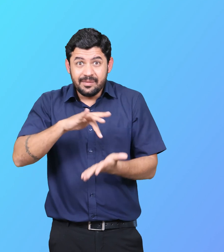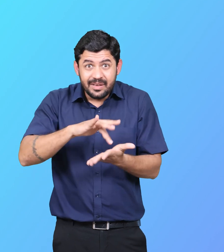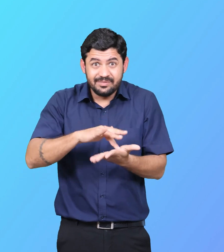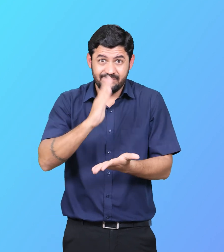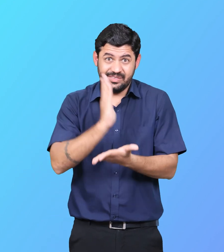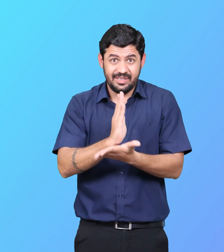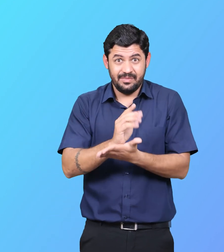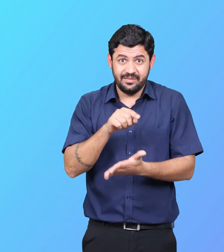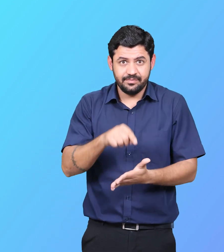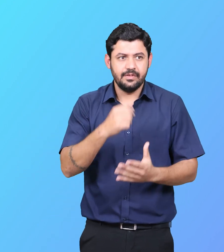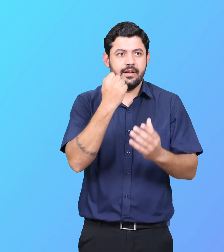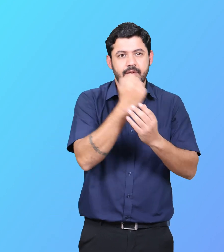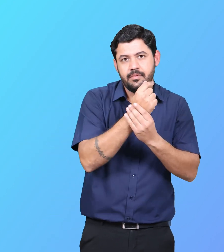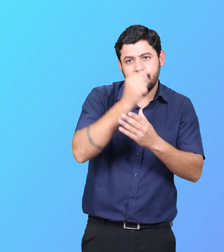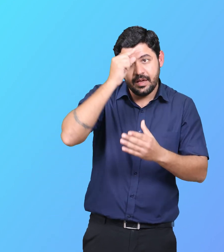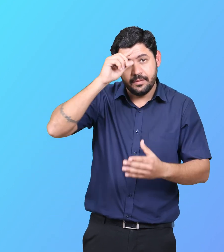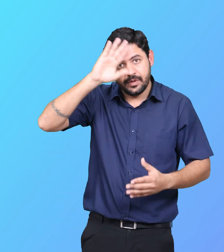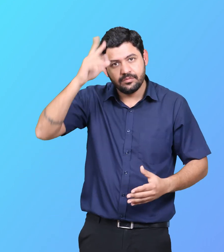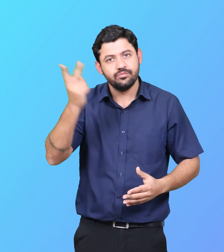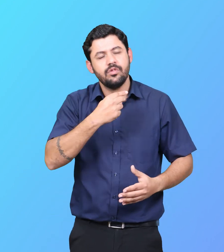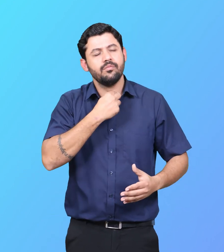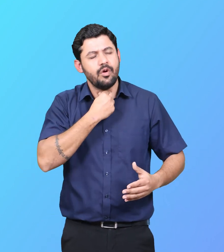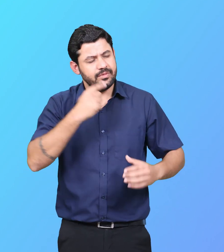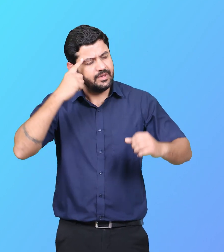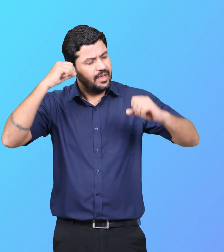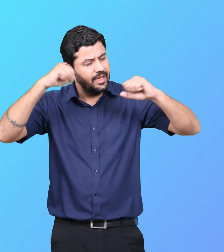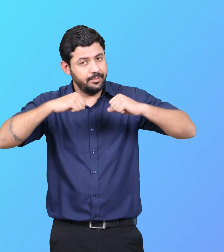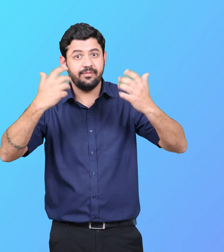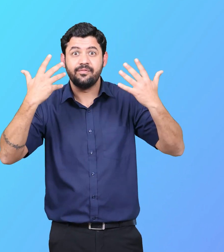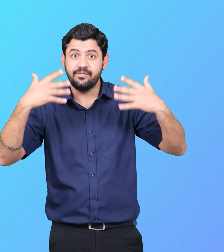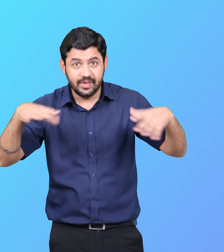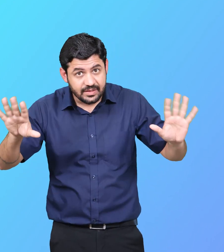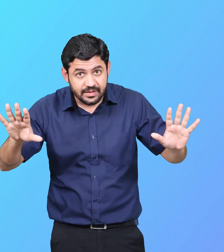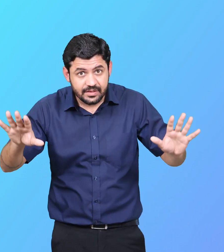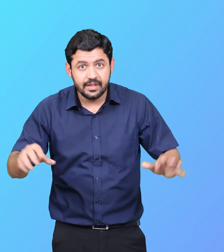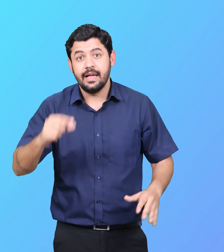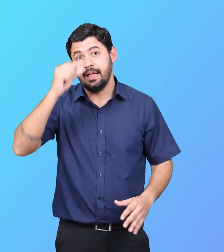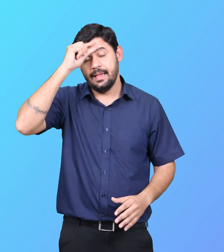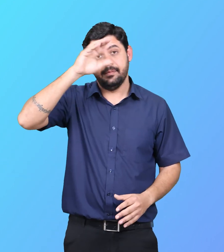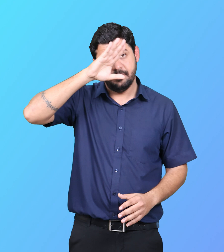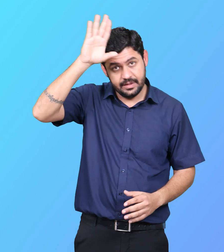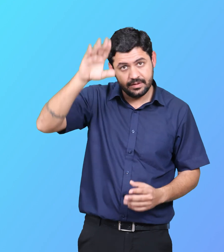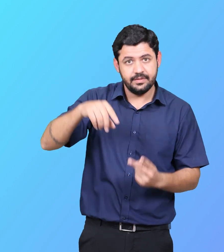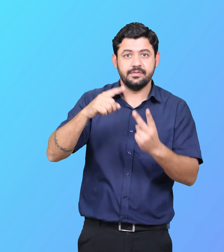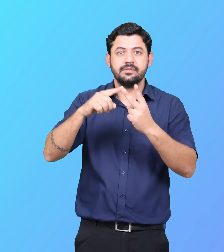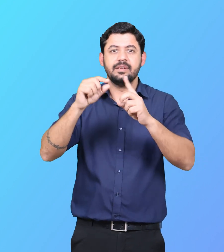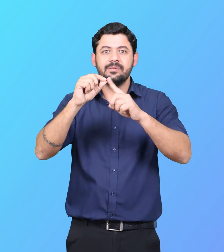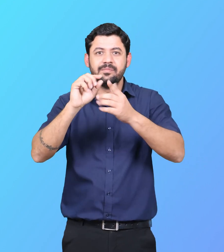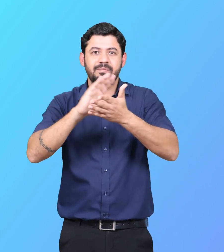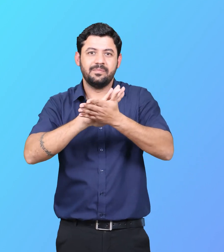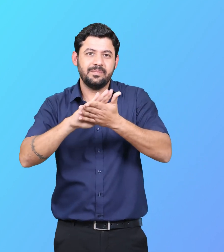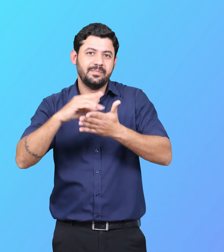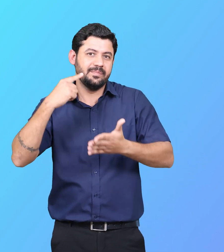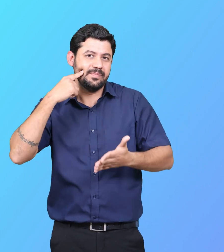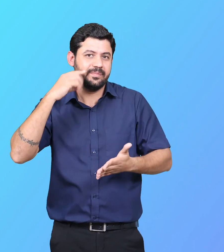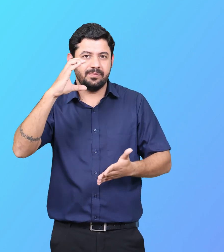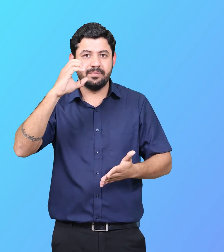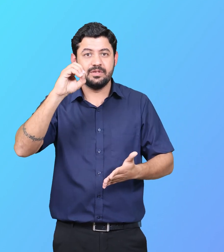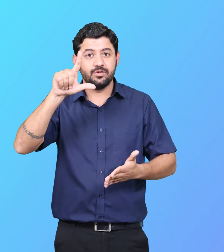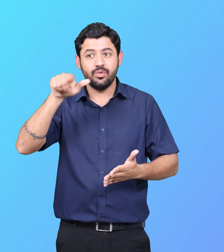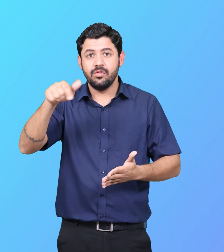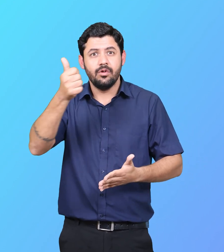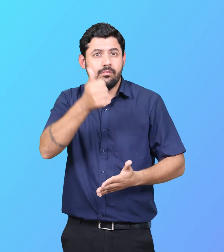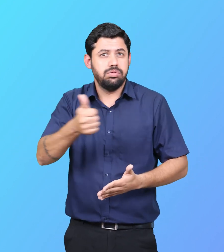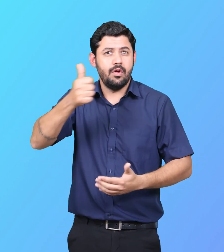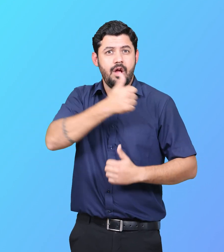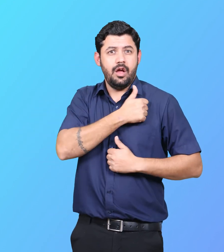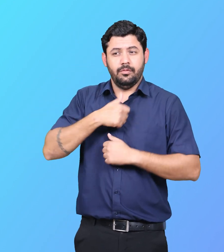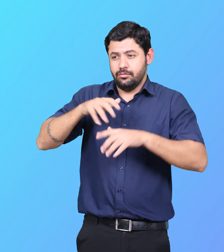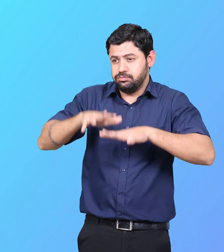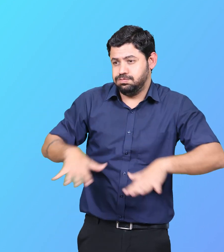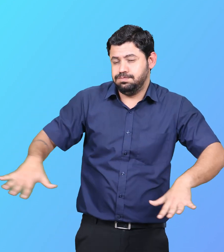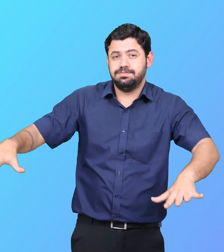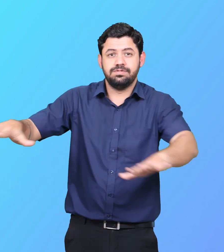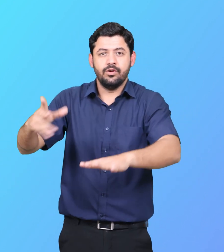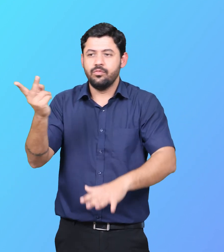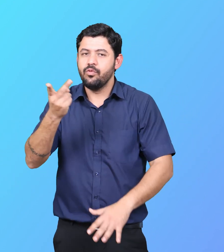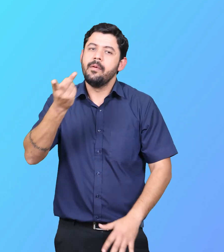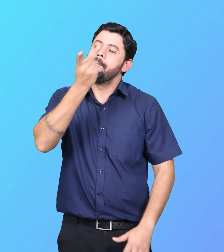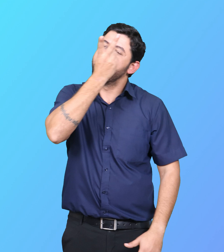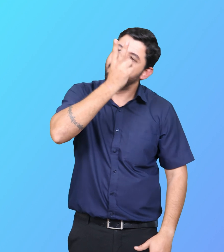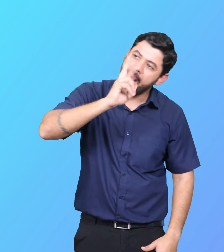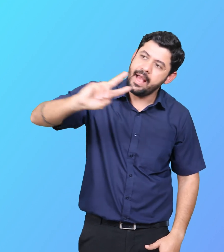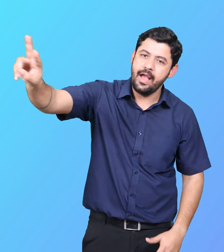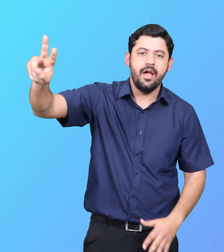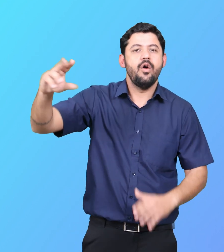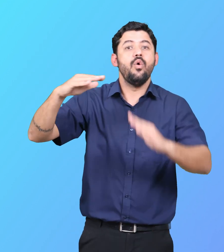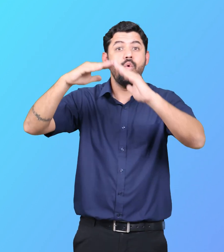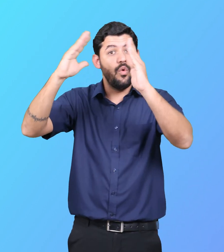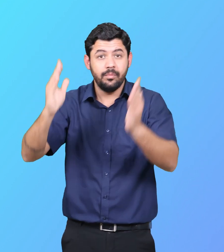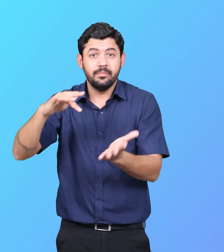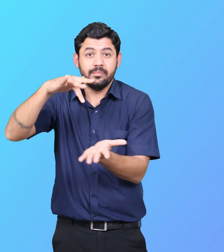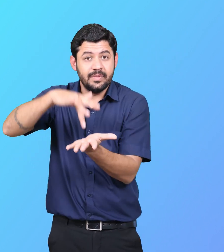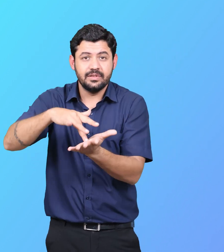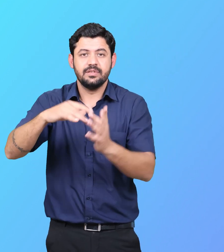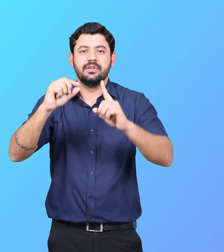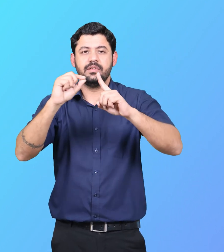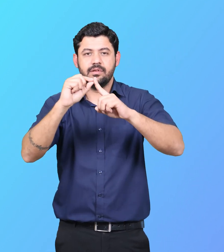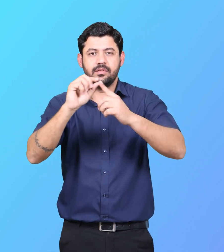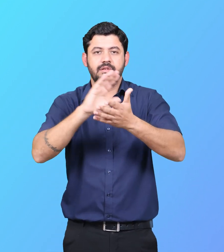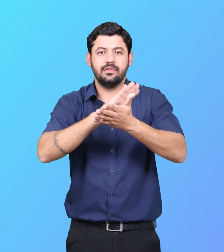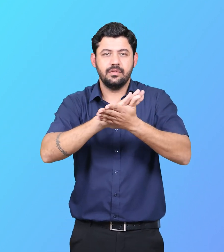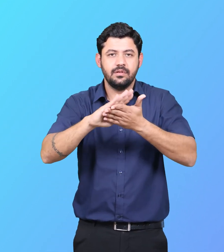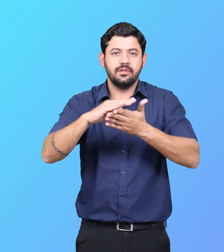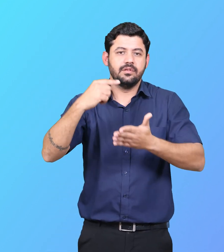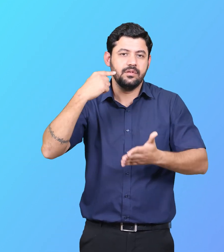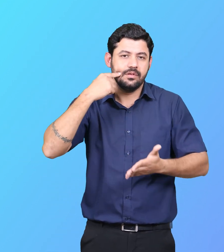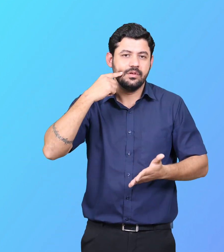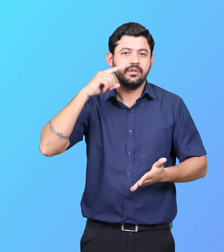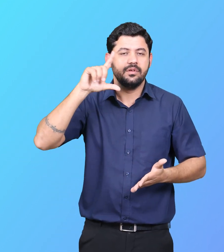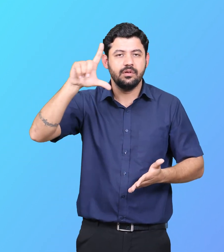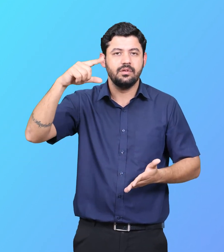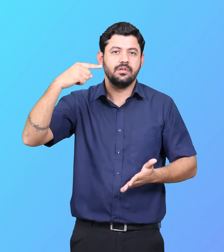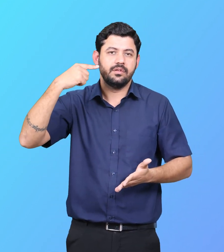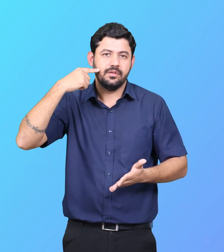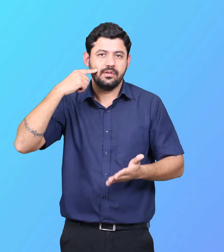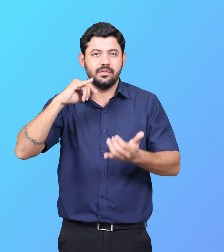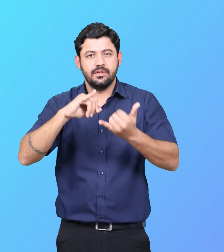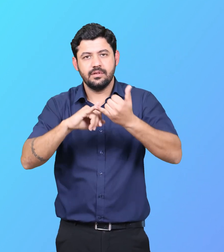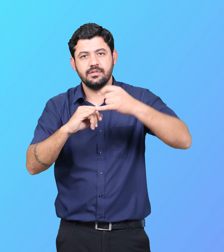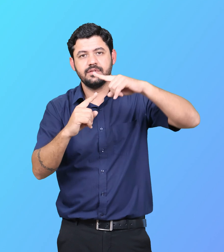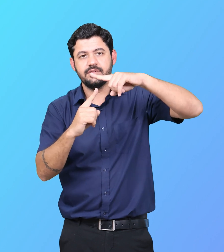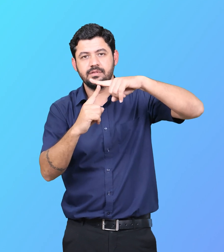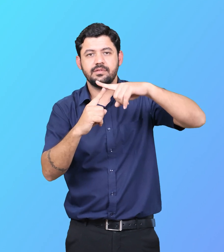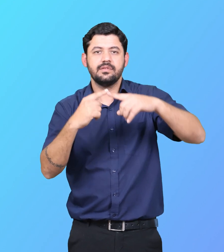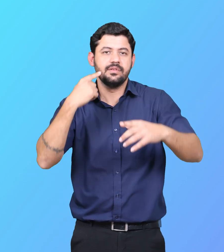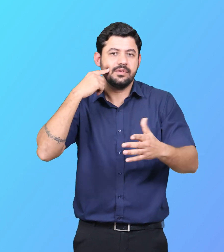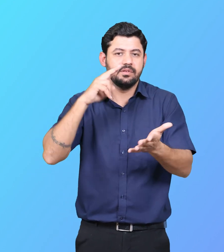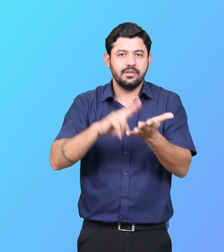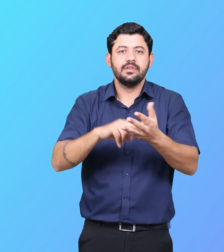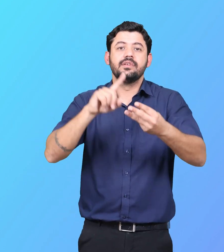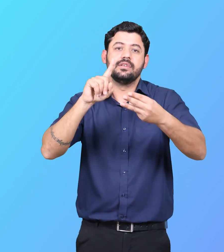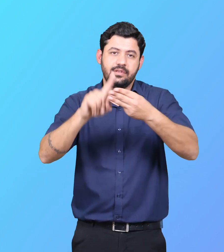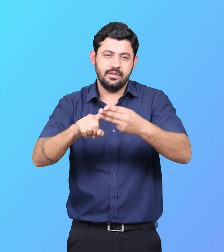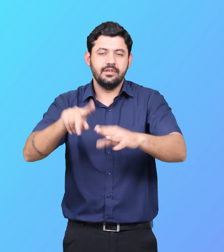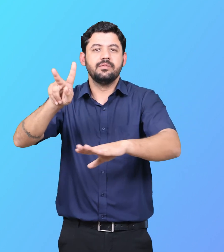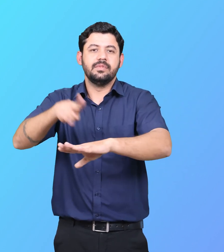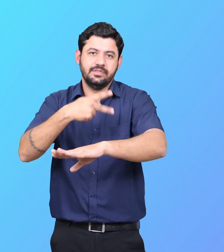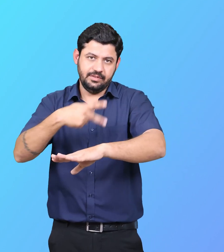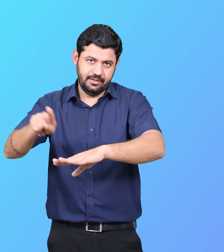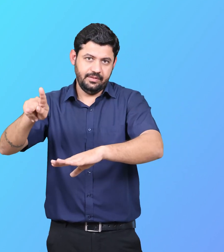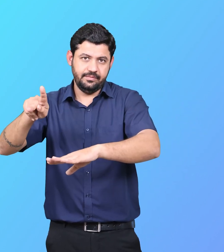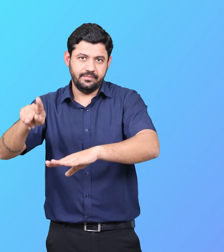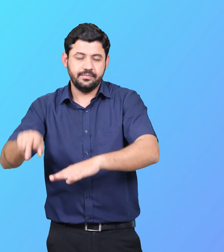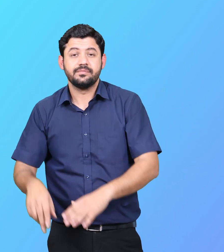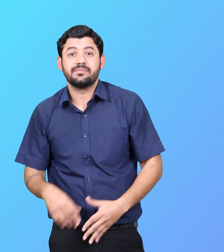So they made their agreement at Beersheba. Then Abimelech and Phicol, his army commander, went back to their home in the land of the Philistines.